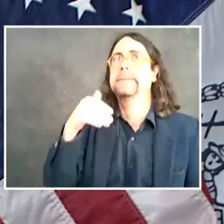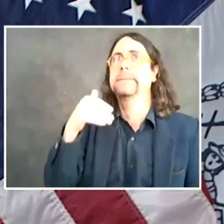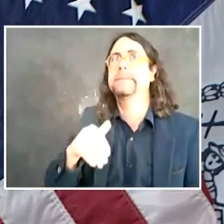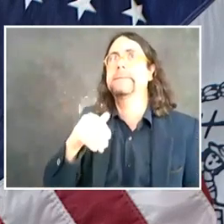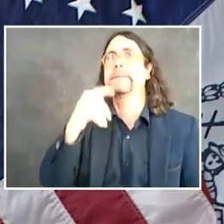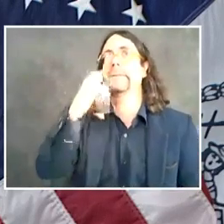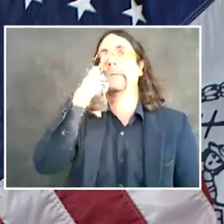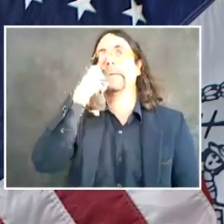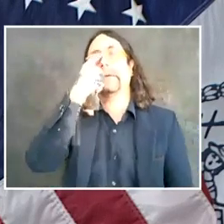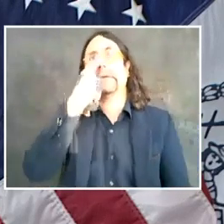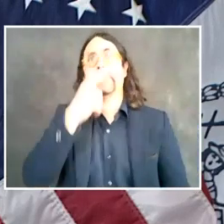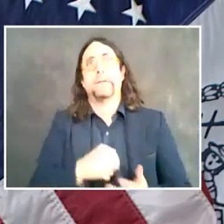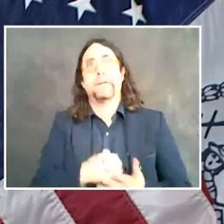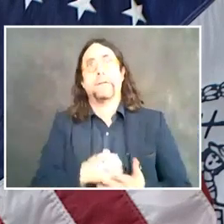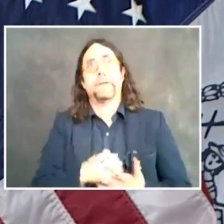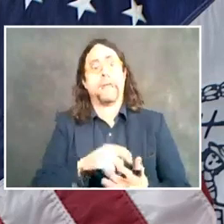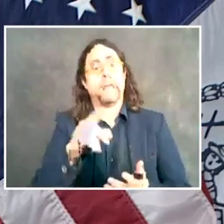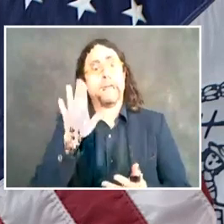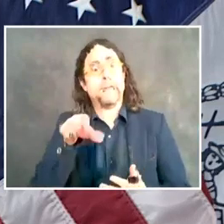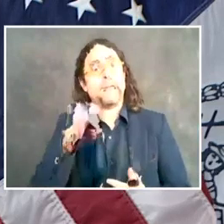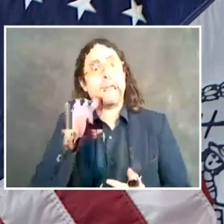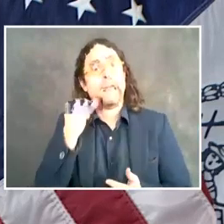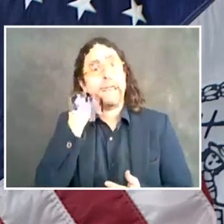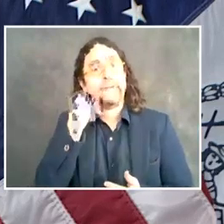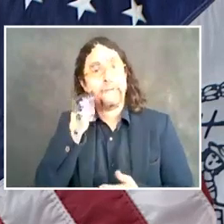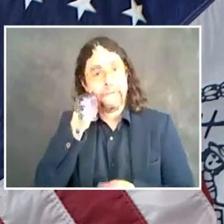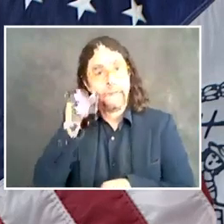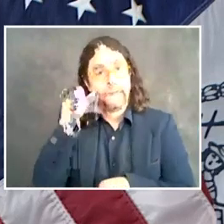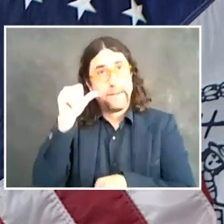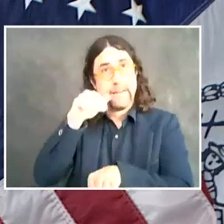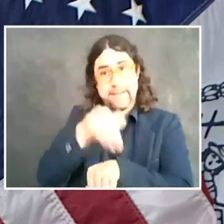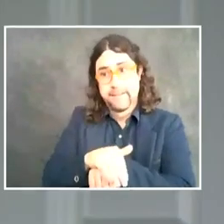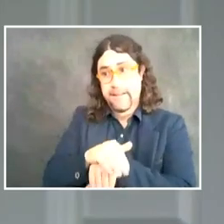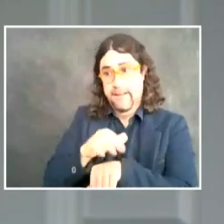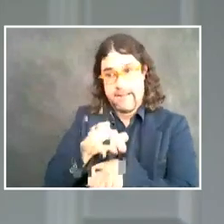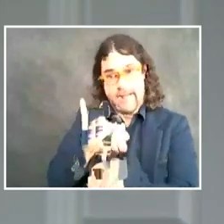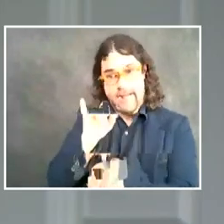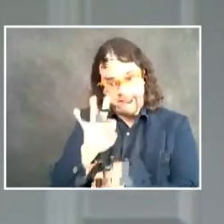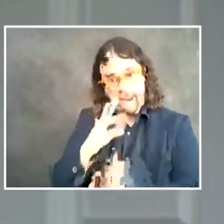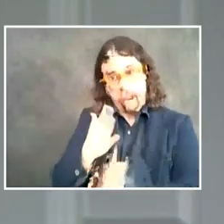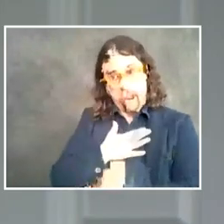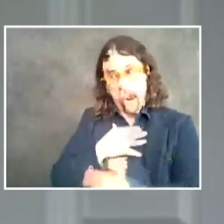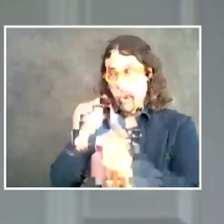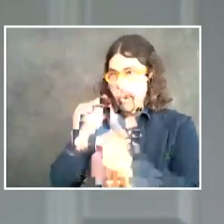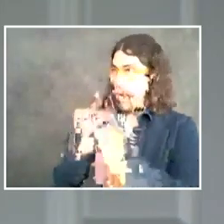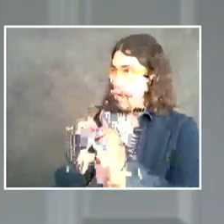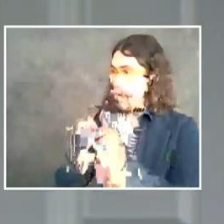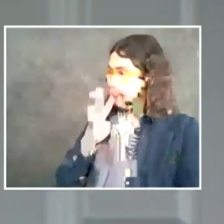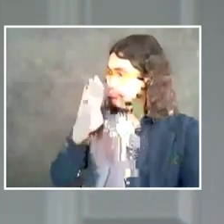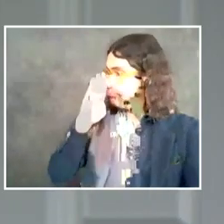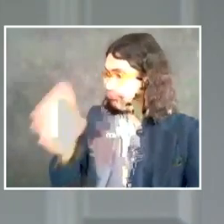OUT THIS DANGER AND SAYING WE'RE GOING TO DEAL WITH IT VERY, VERY AGGRESSIVELY.